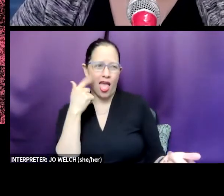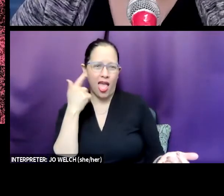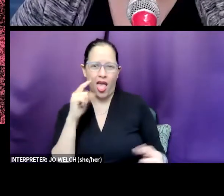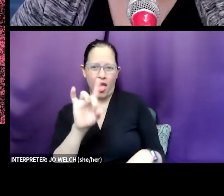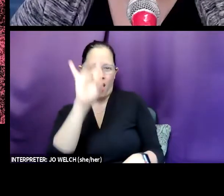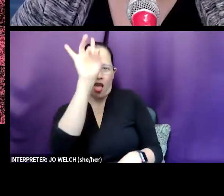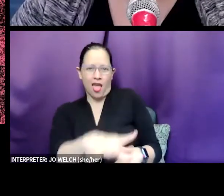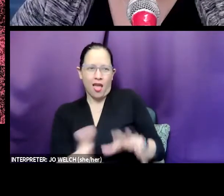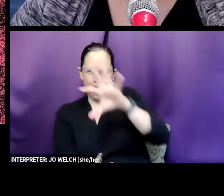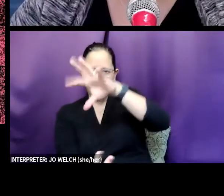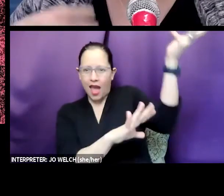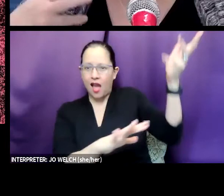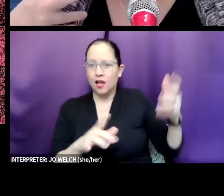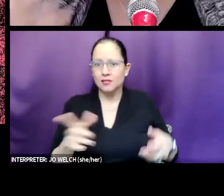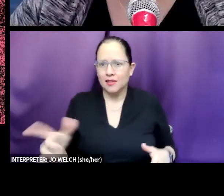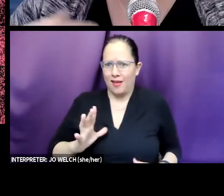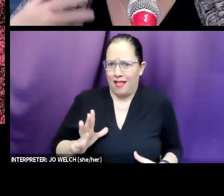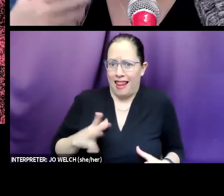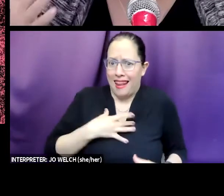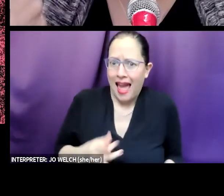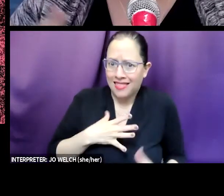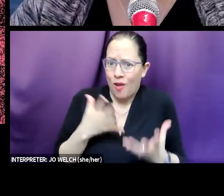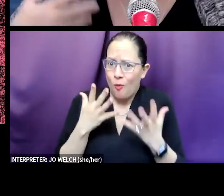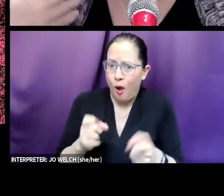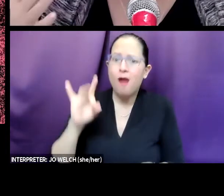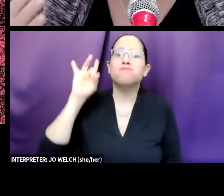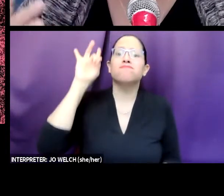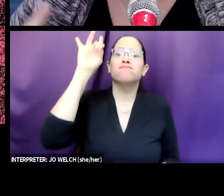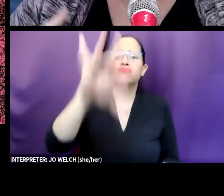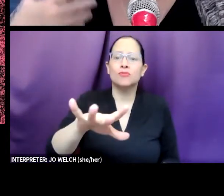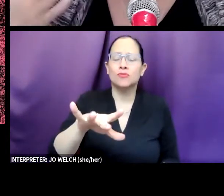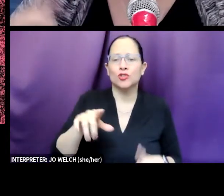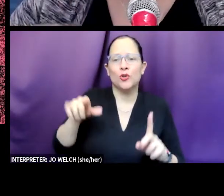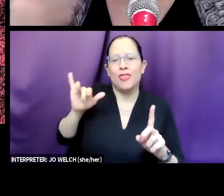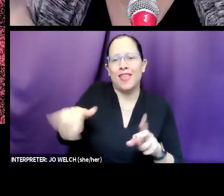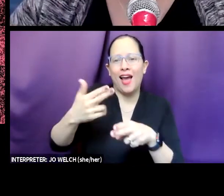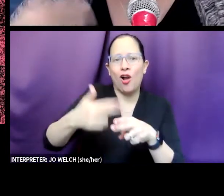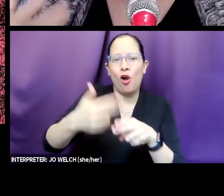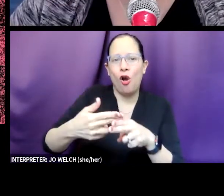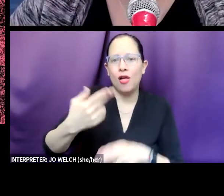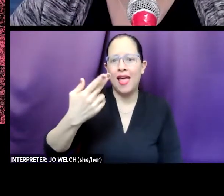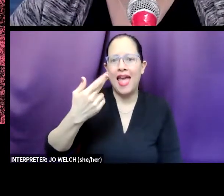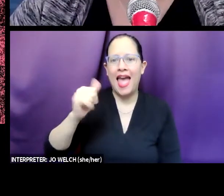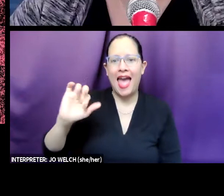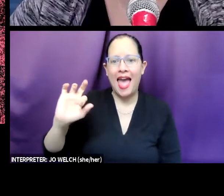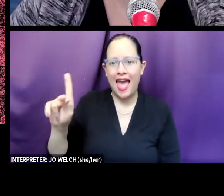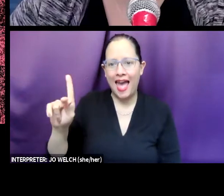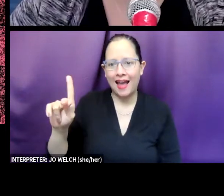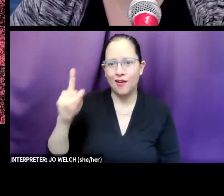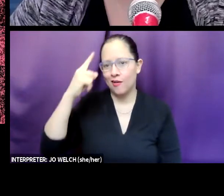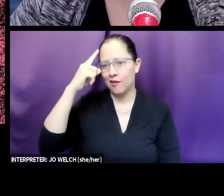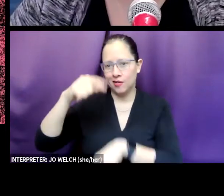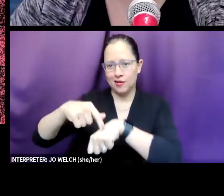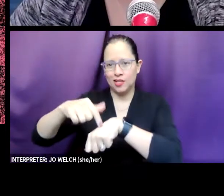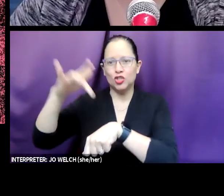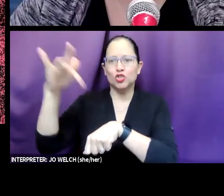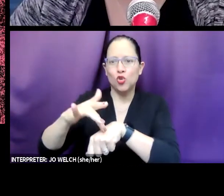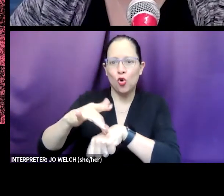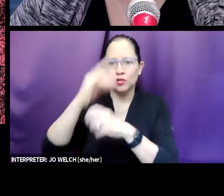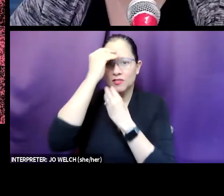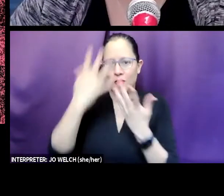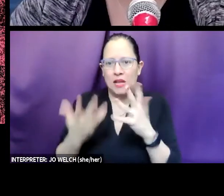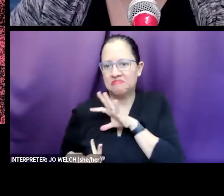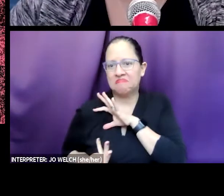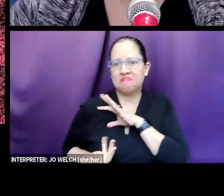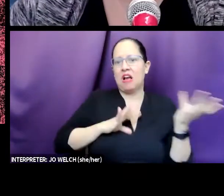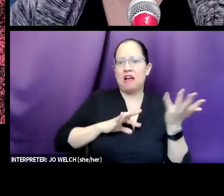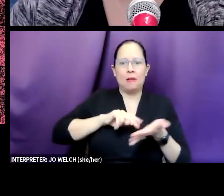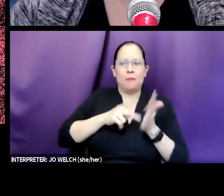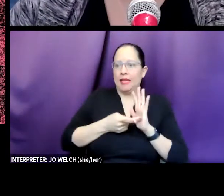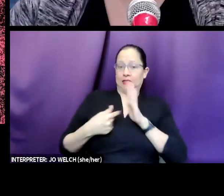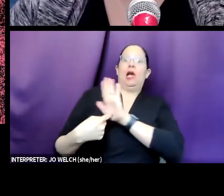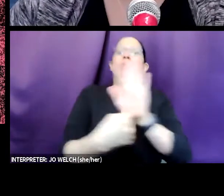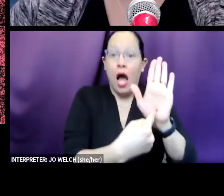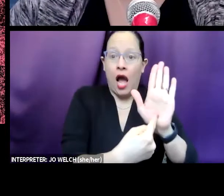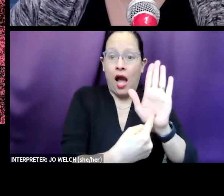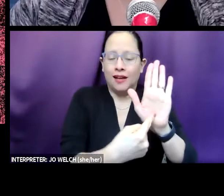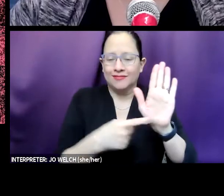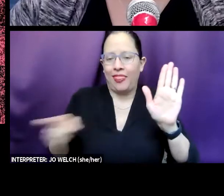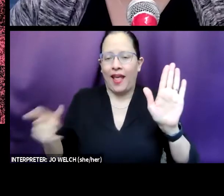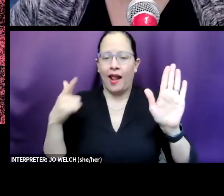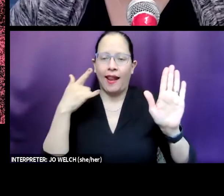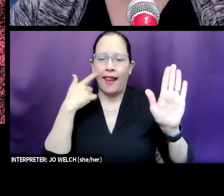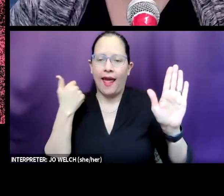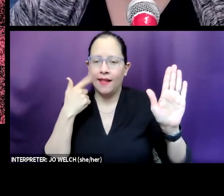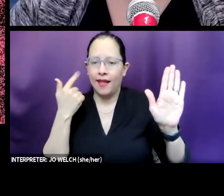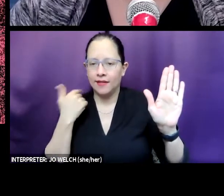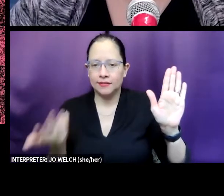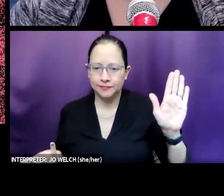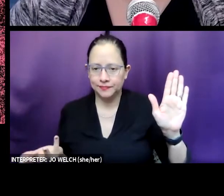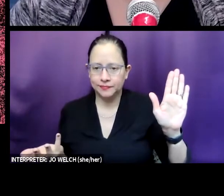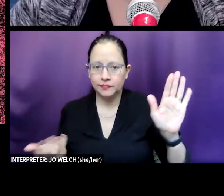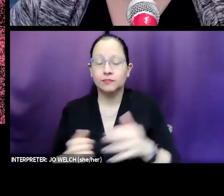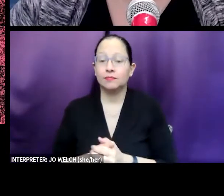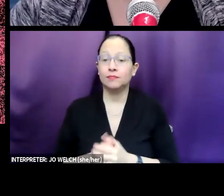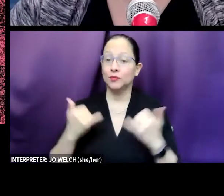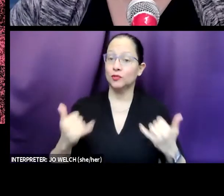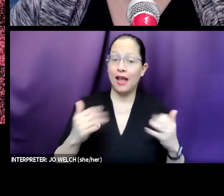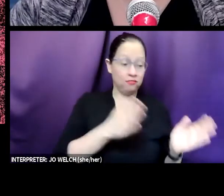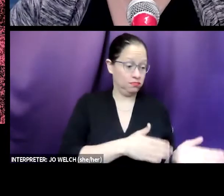And we've seen that practice of hacking the source material, over and over and over and over again and so I'm going to show you a little bit about how that kind of tactics scales, especially in the midst of an election where journalists are looking for